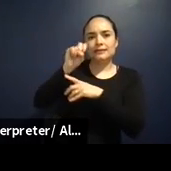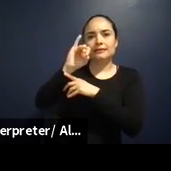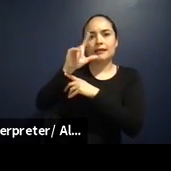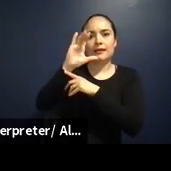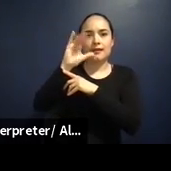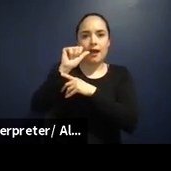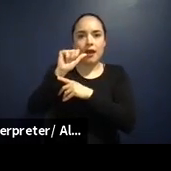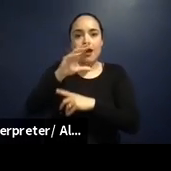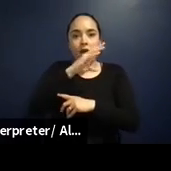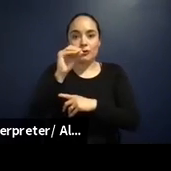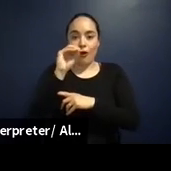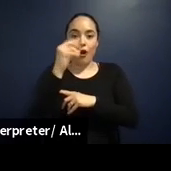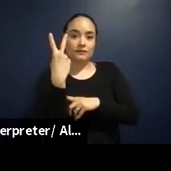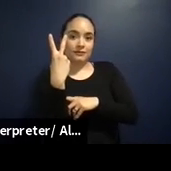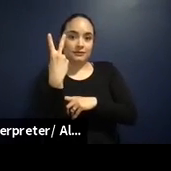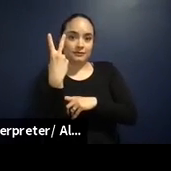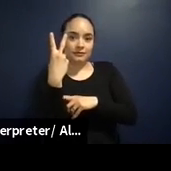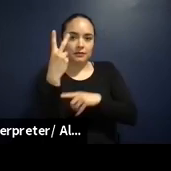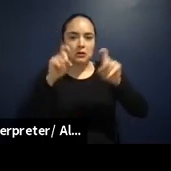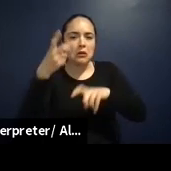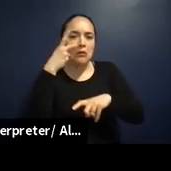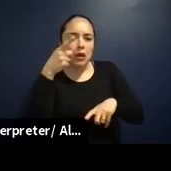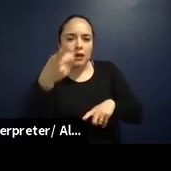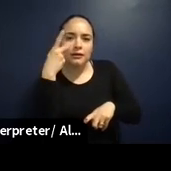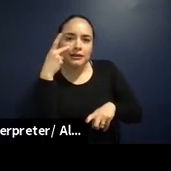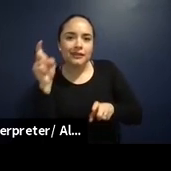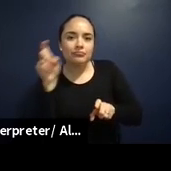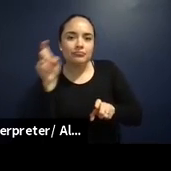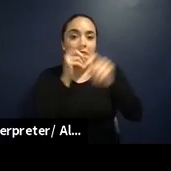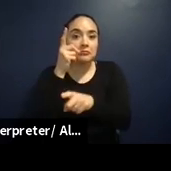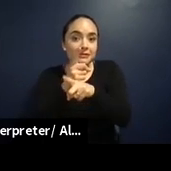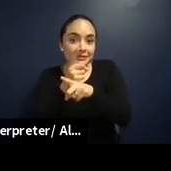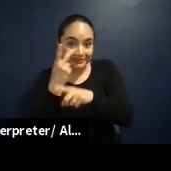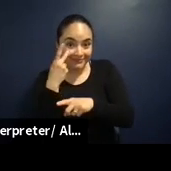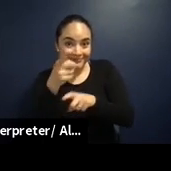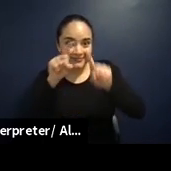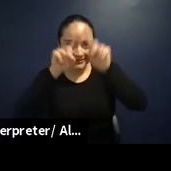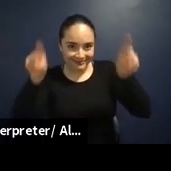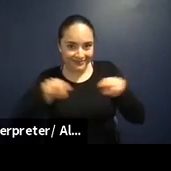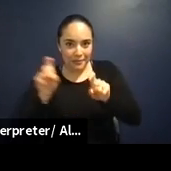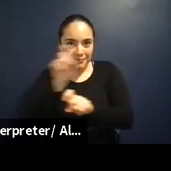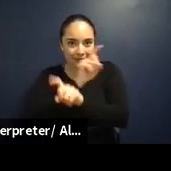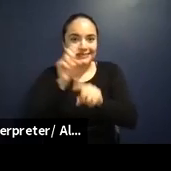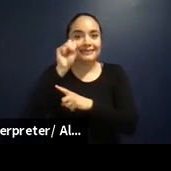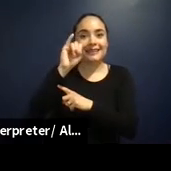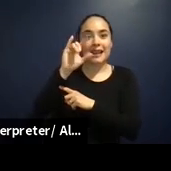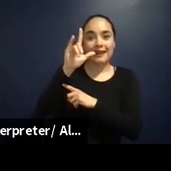in your material reducer, make sure that I am right. Yep. So, yeah, so if you were to then